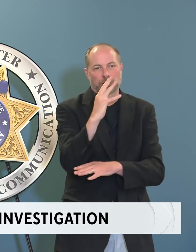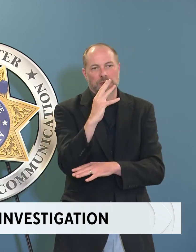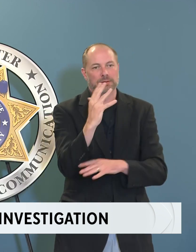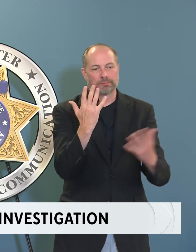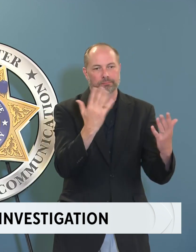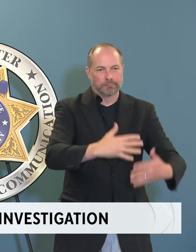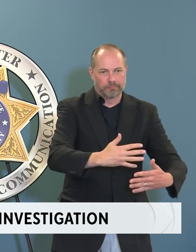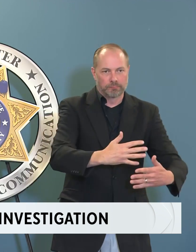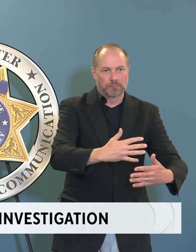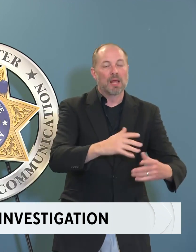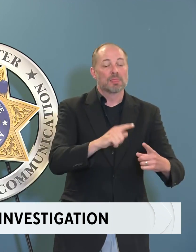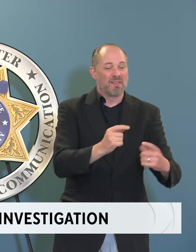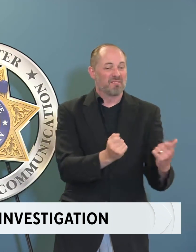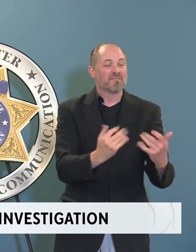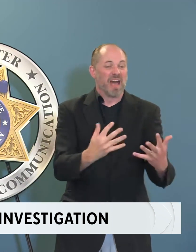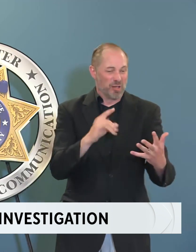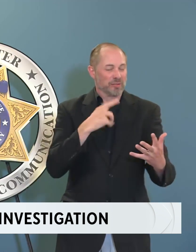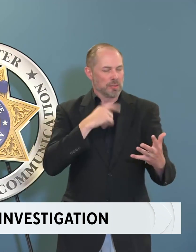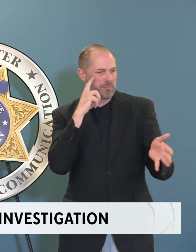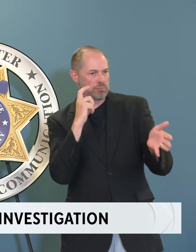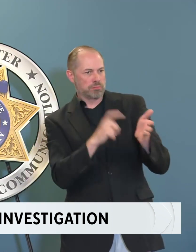ON THAT PROPERTY TO DISPOSE OF